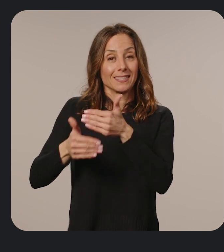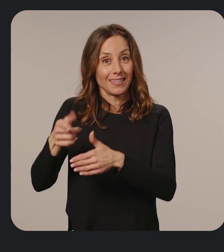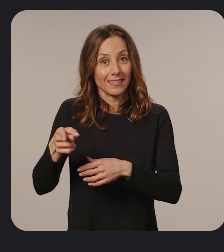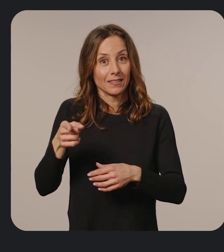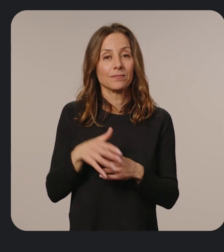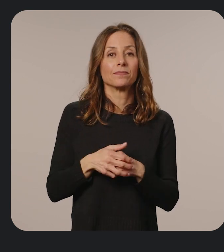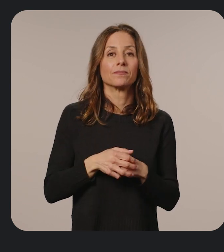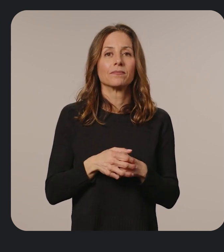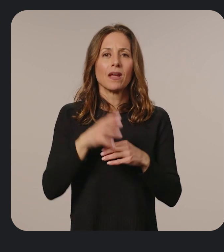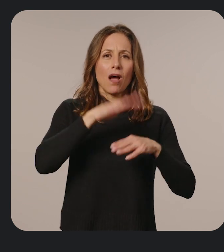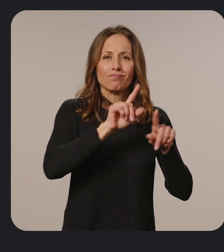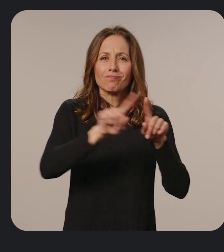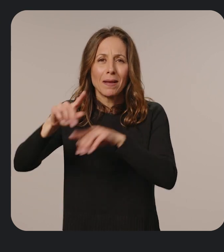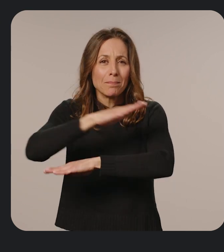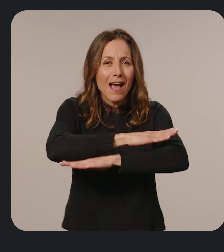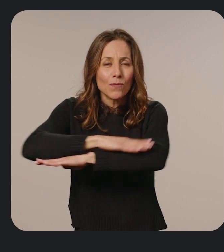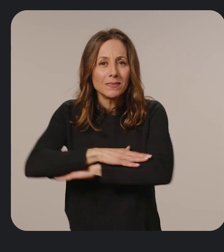and ongoing efforts to support Kotlin on multiple platforms.